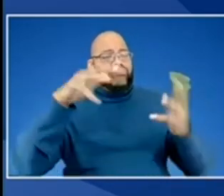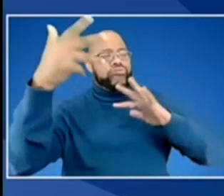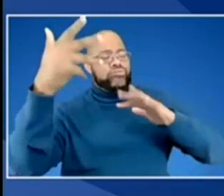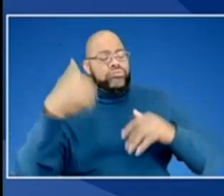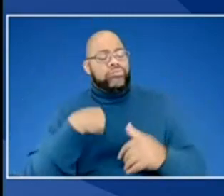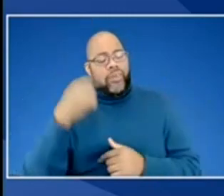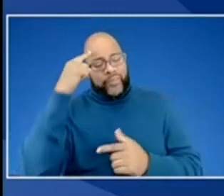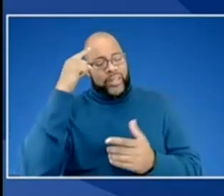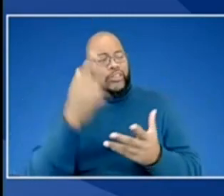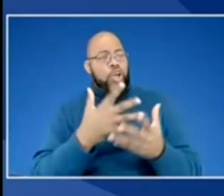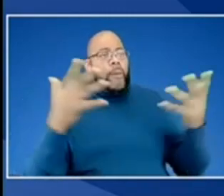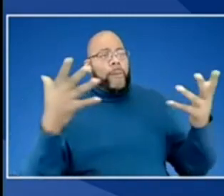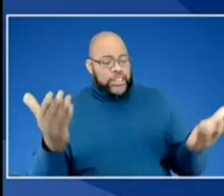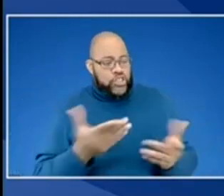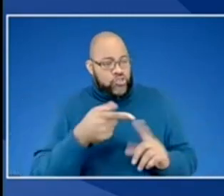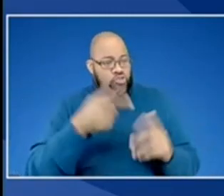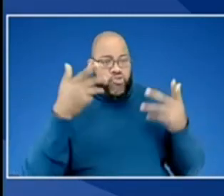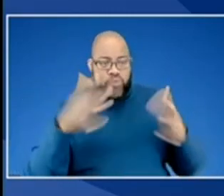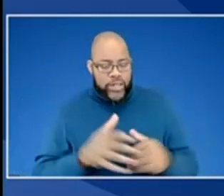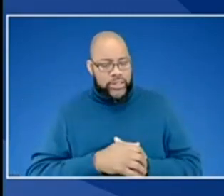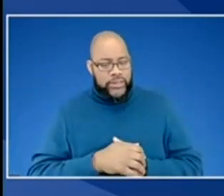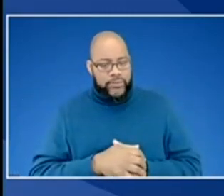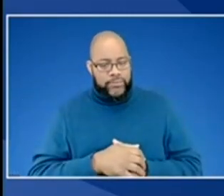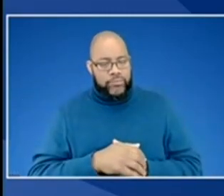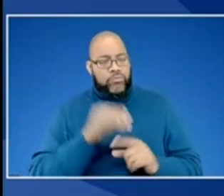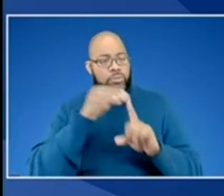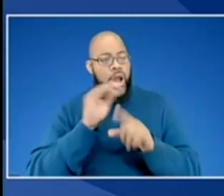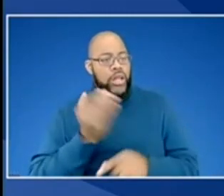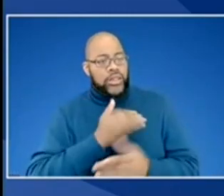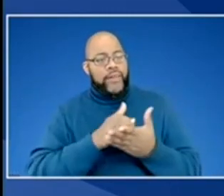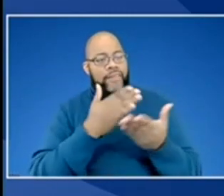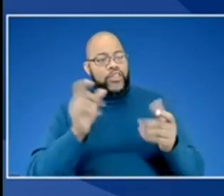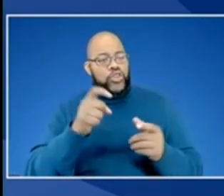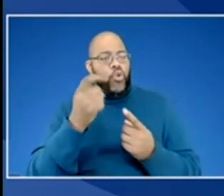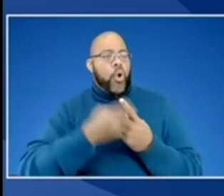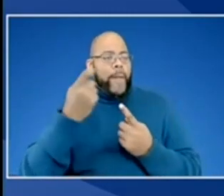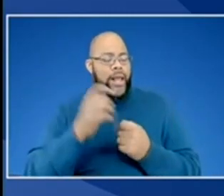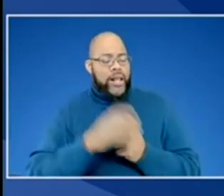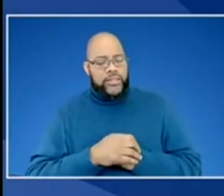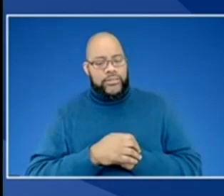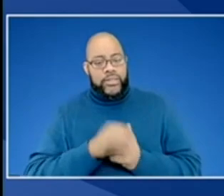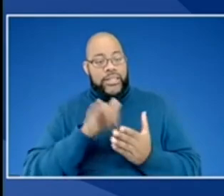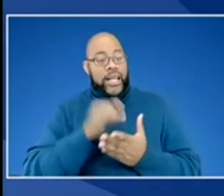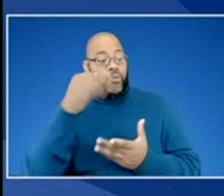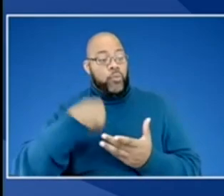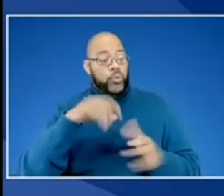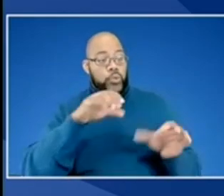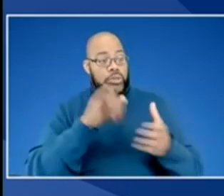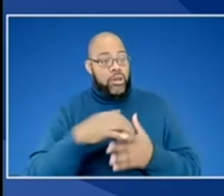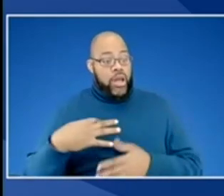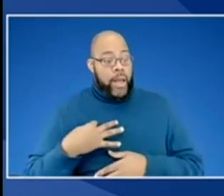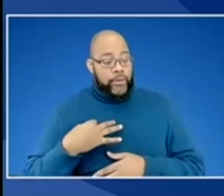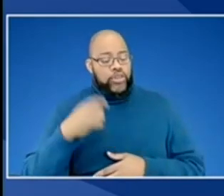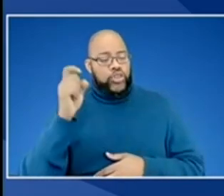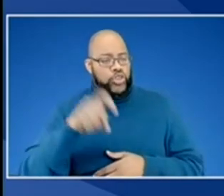much here to remind us that things should be automatic, that if we are going to do application, it should be a self-report,